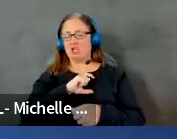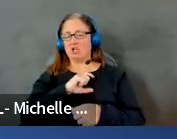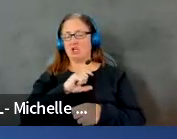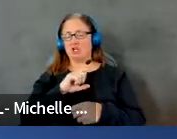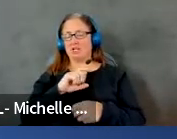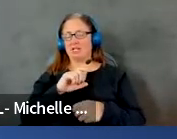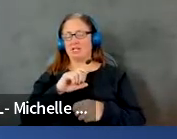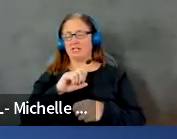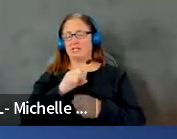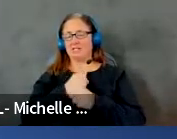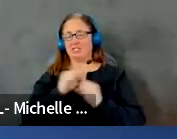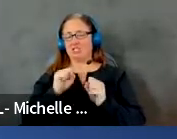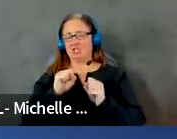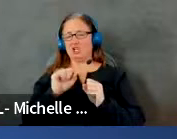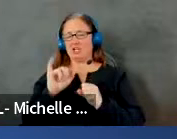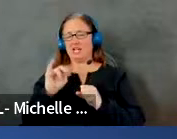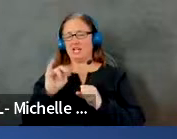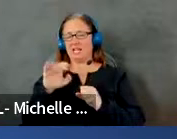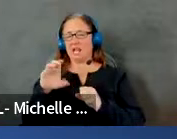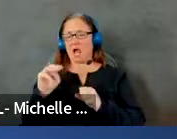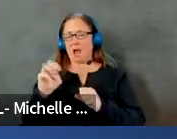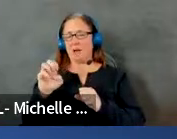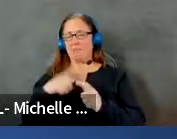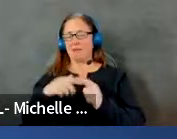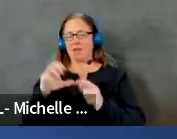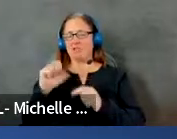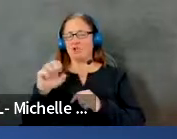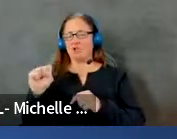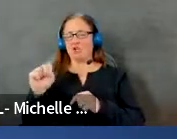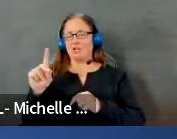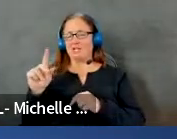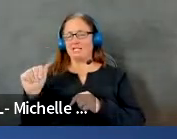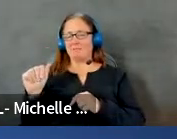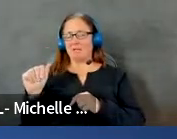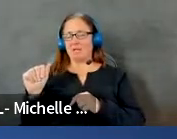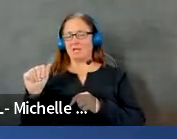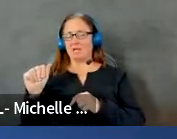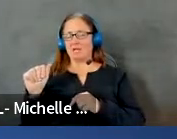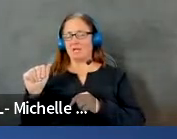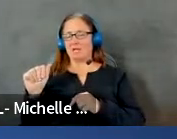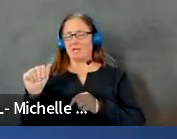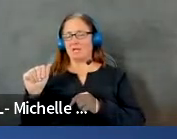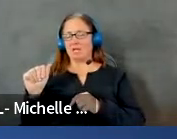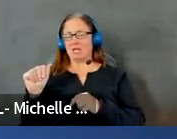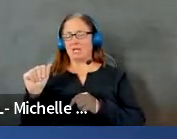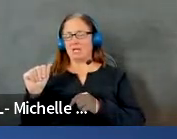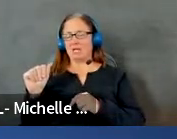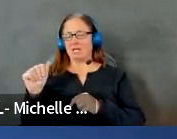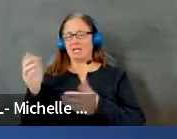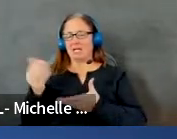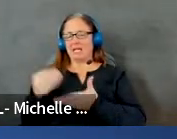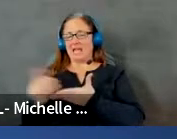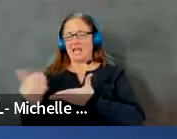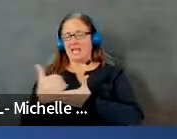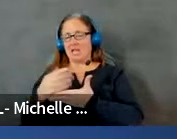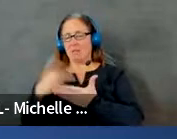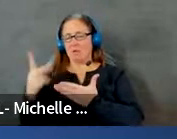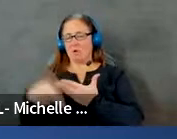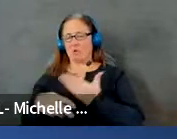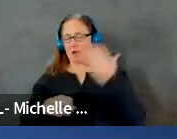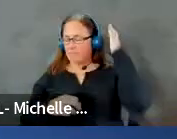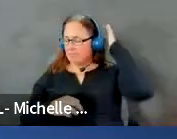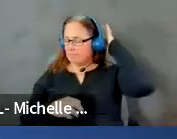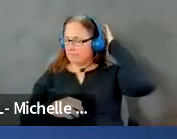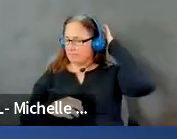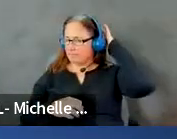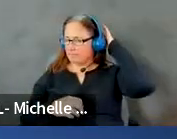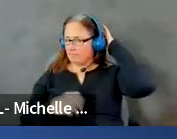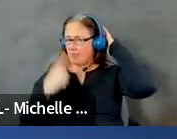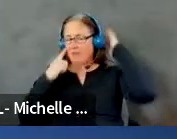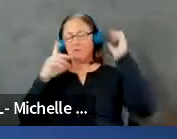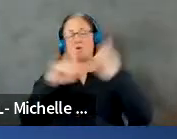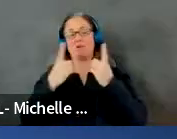the Social Security disability income program. And at the Department of Health and Human Services,